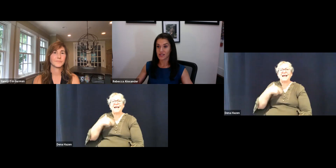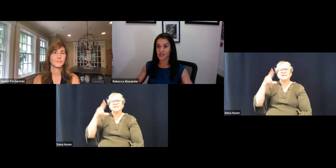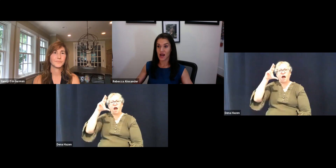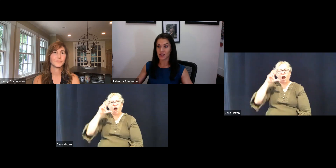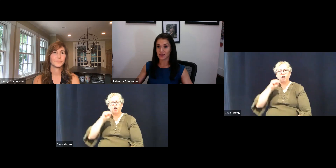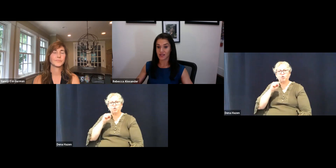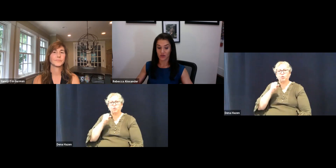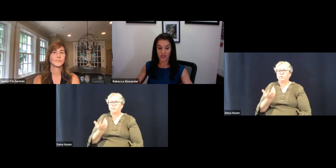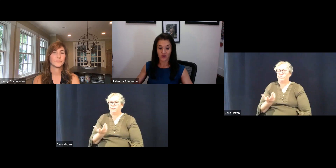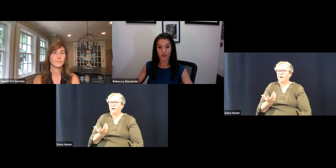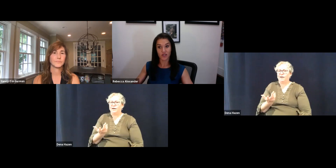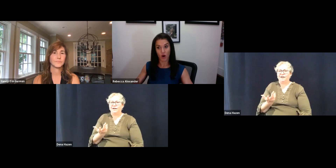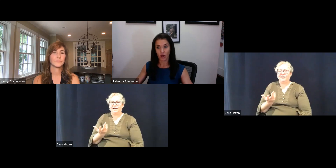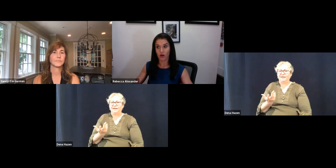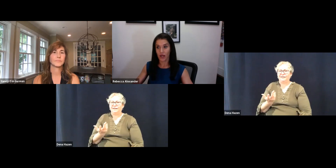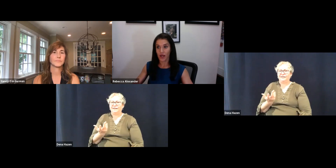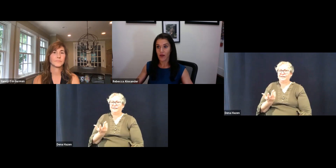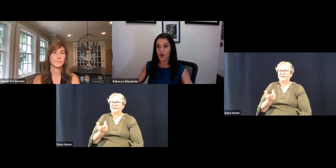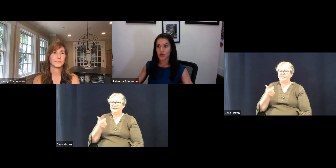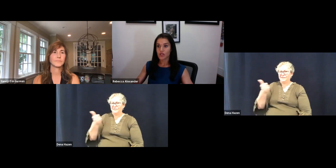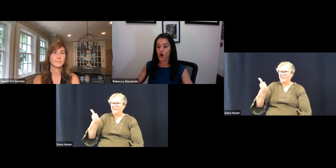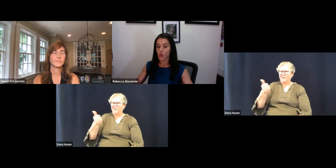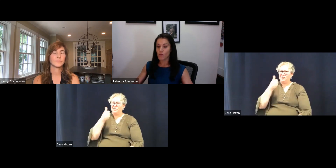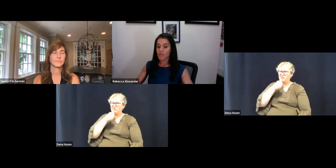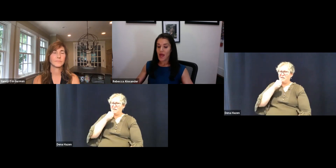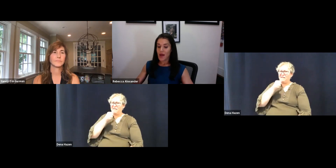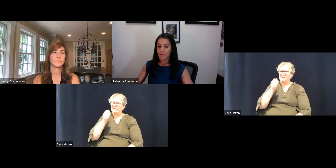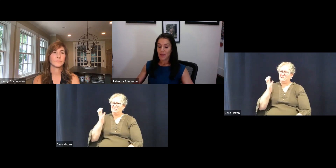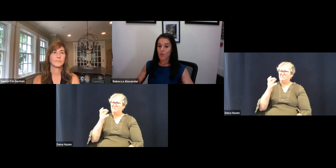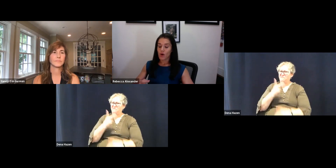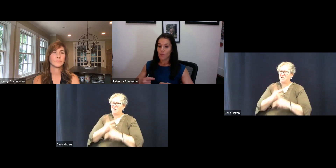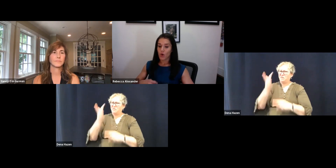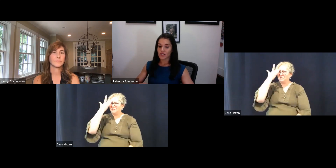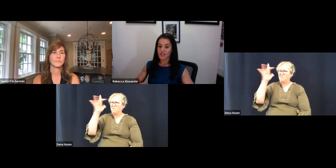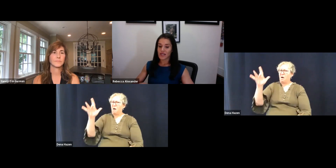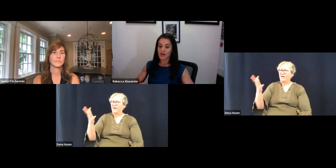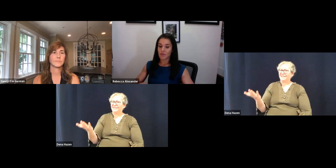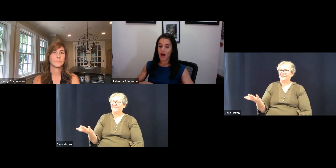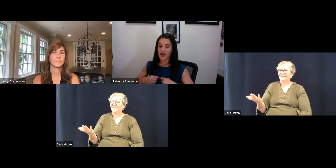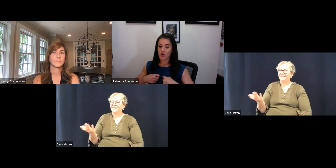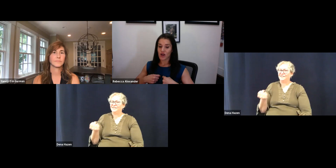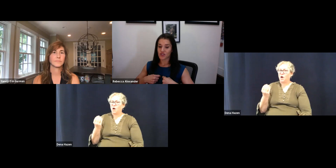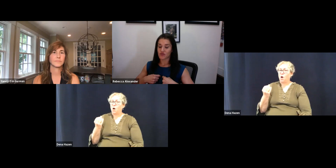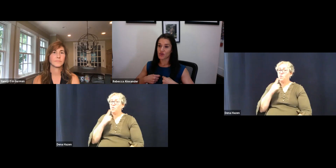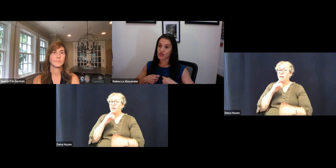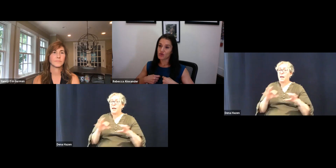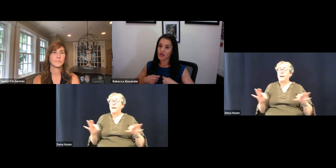This is not-- this is one smart cookie. But more importantly, my question for you